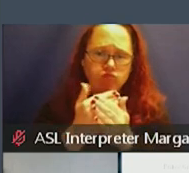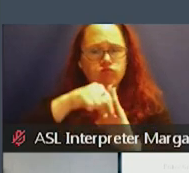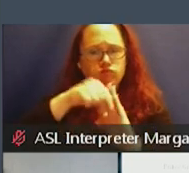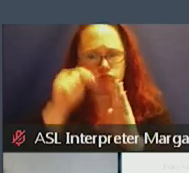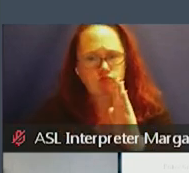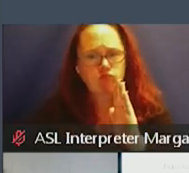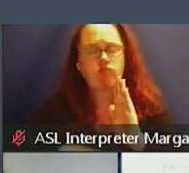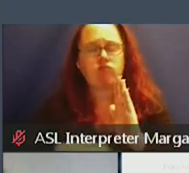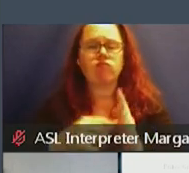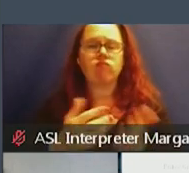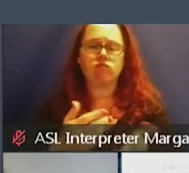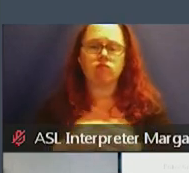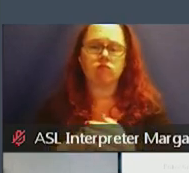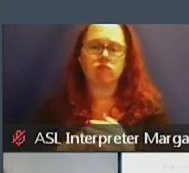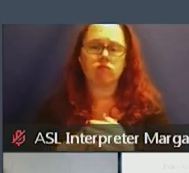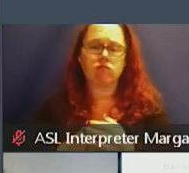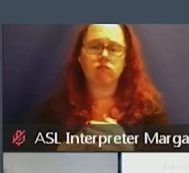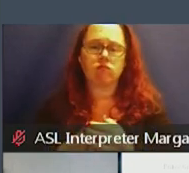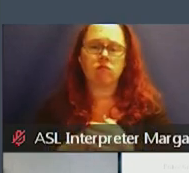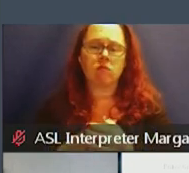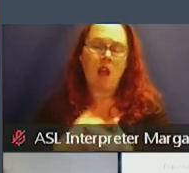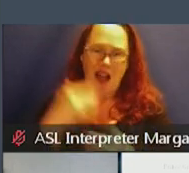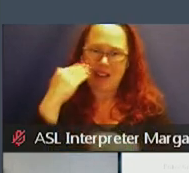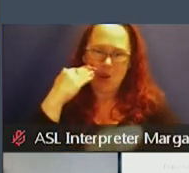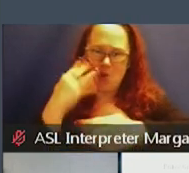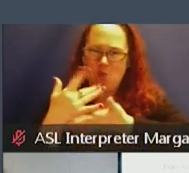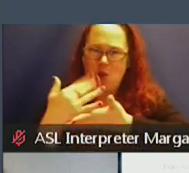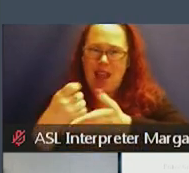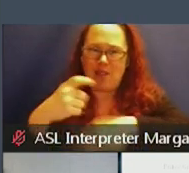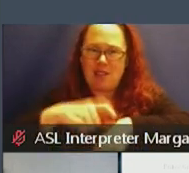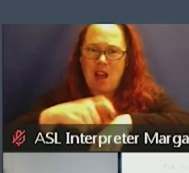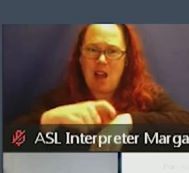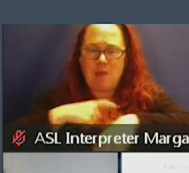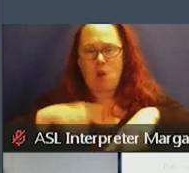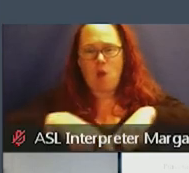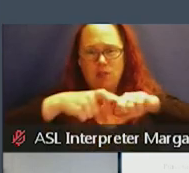And I just, I know we're short on time, so let me just stop there because I know my colleagues may